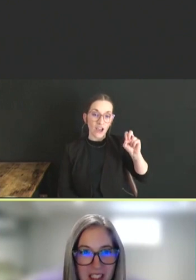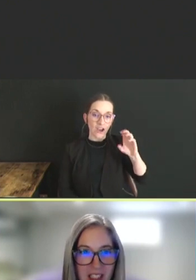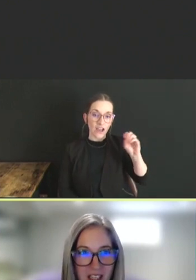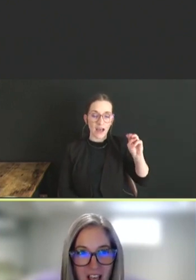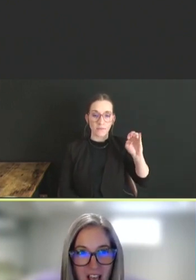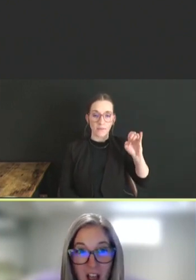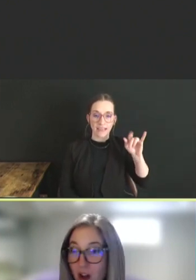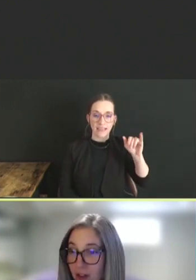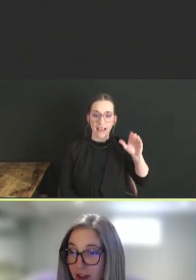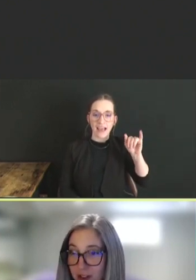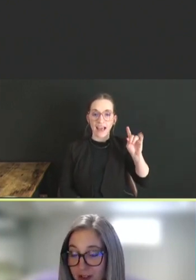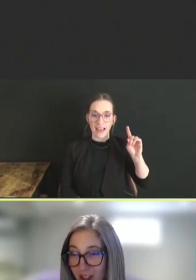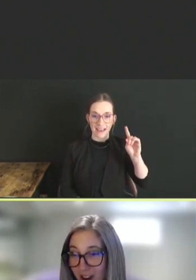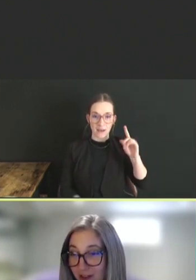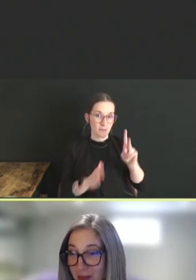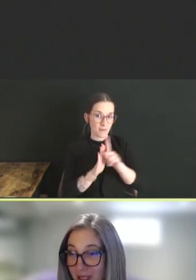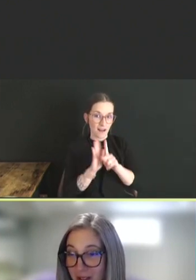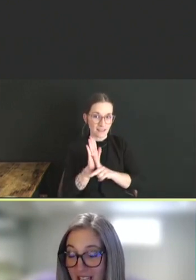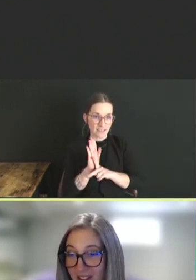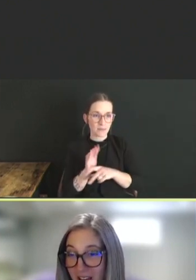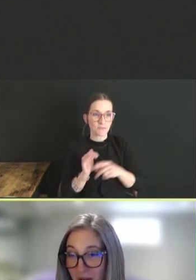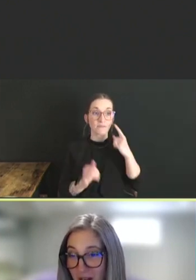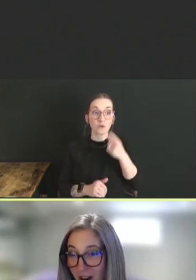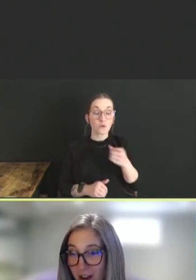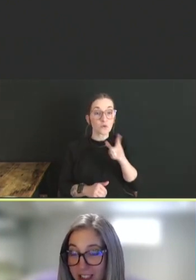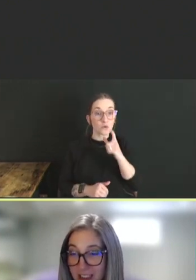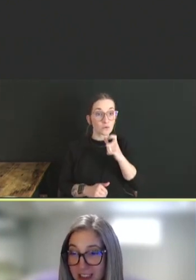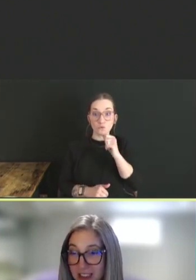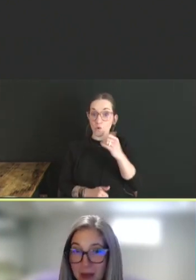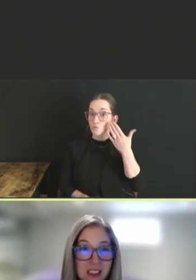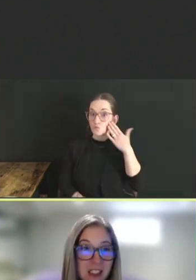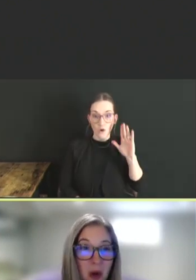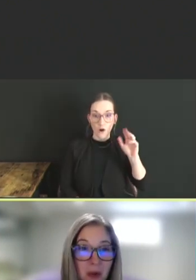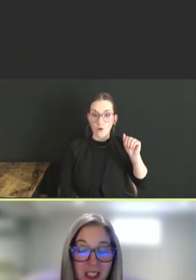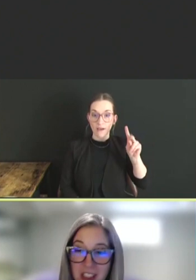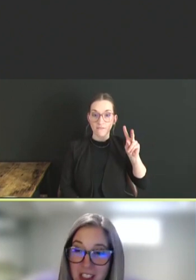For those of you that aren't familiar with AVAC, we are a D.C. based coalition, we've